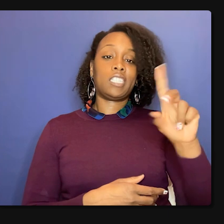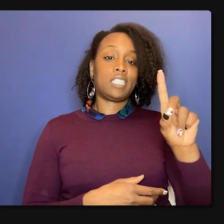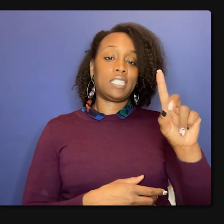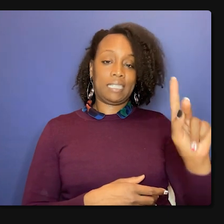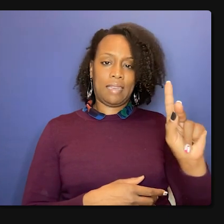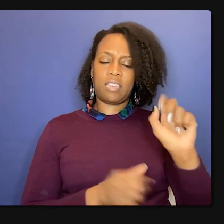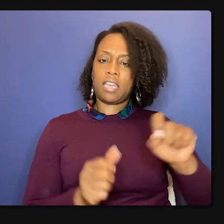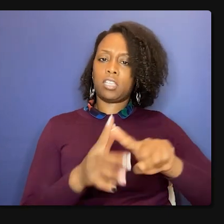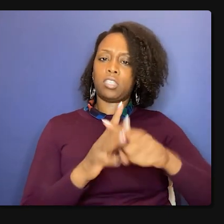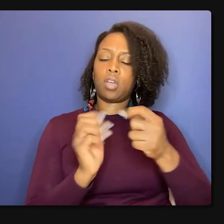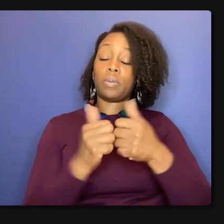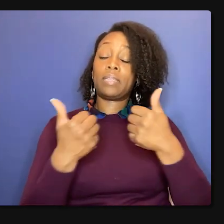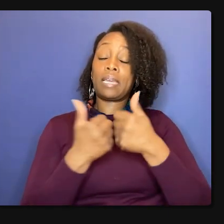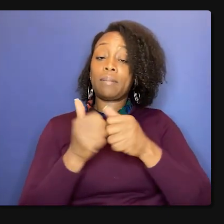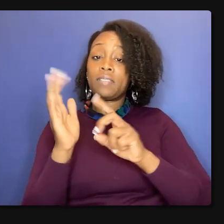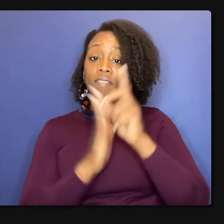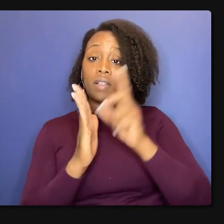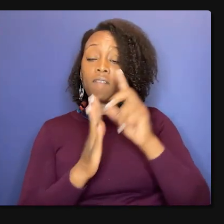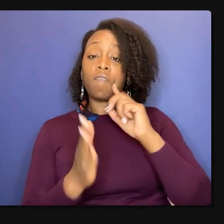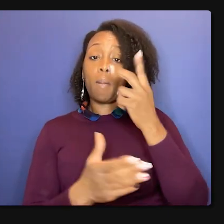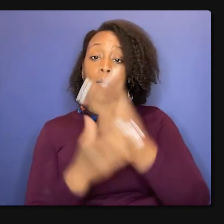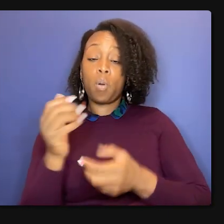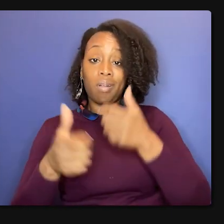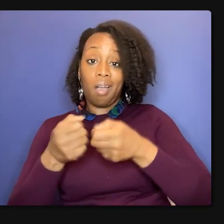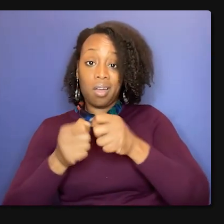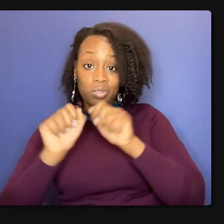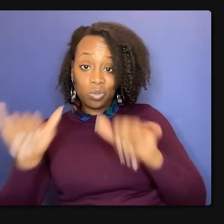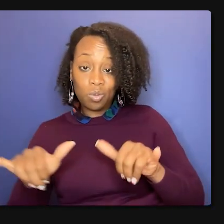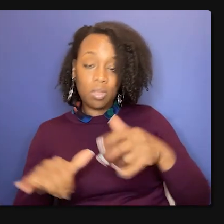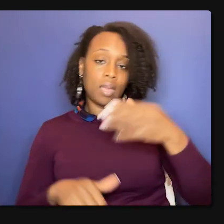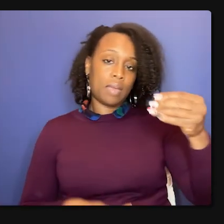to get started with game development for both console and PC.